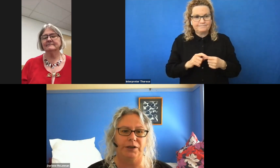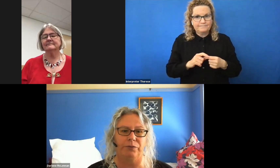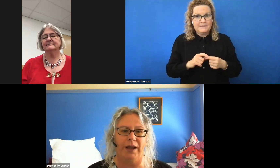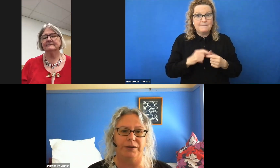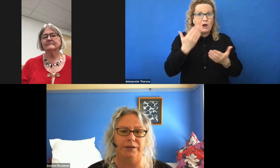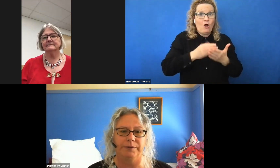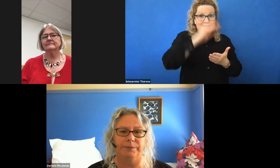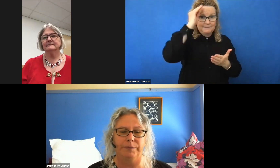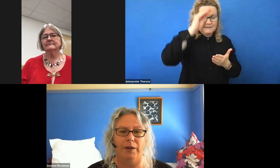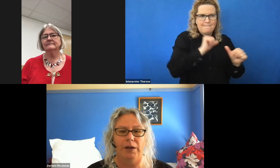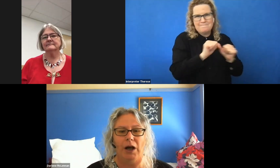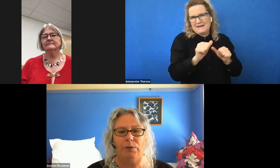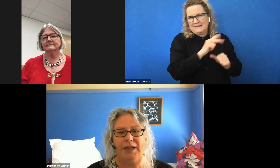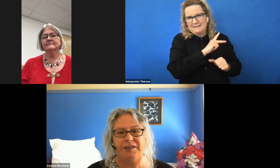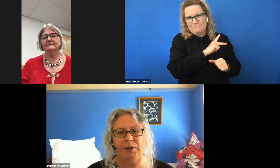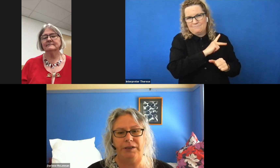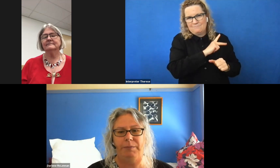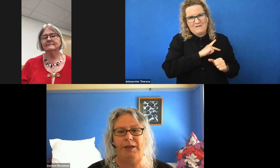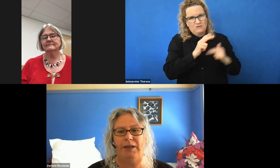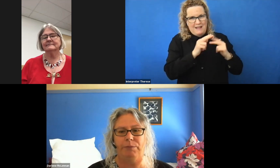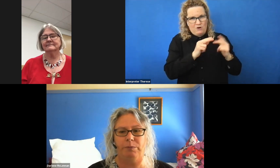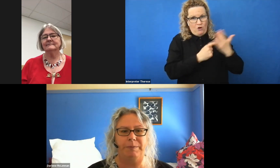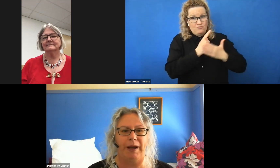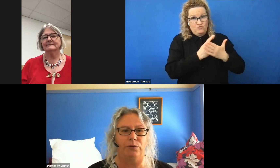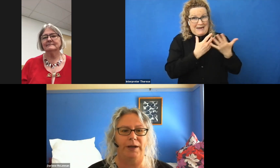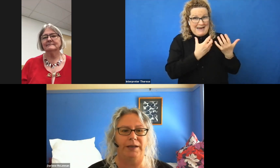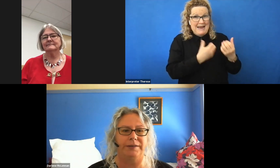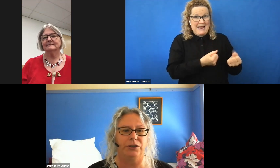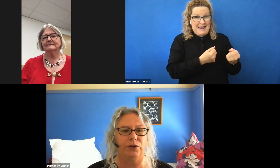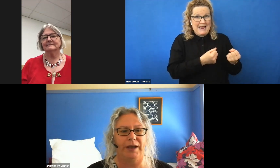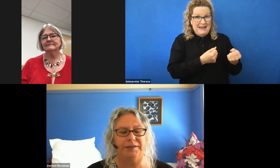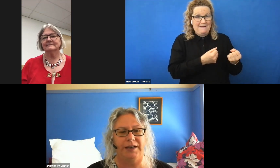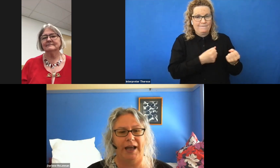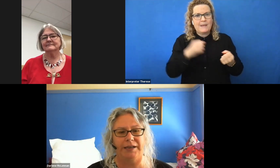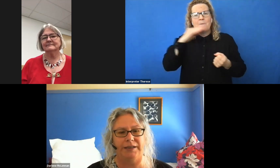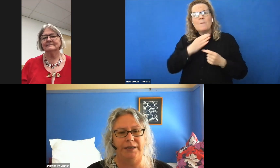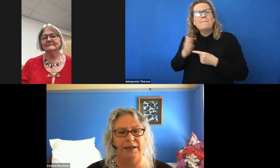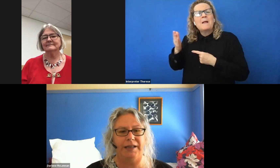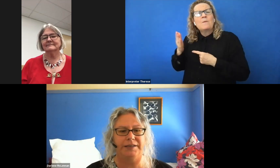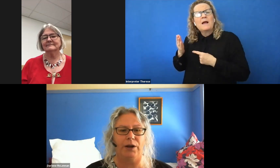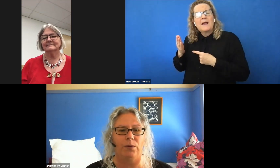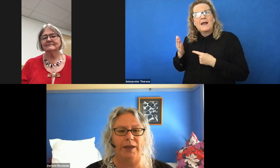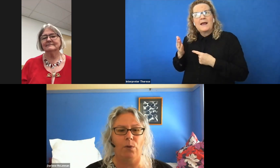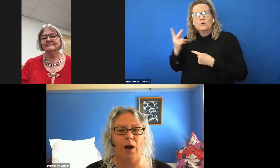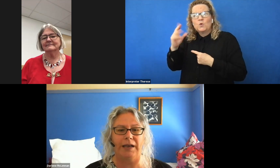around. I was asked to be on the committee at the Melbourne's Pathways in 2008 and sat there quietly